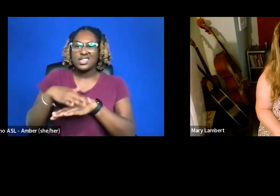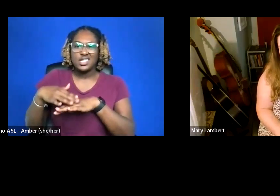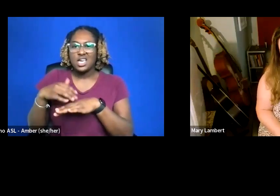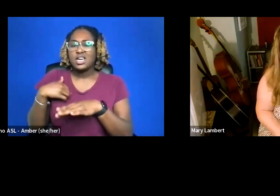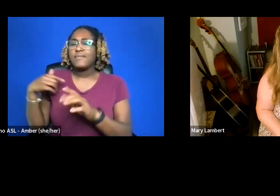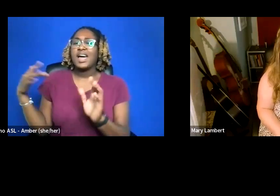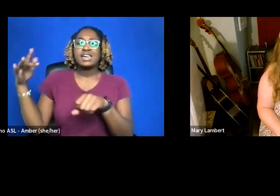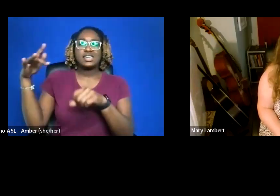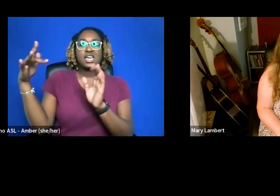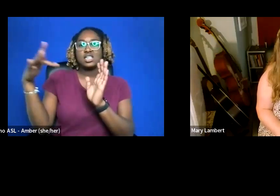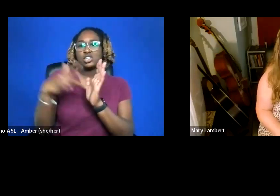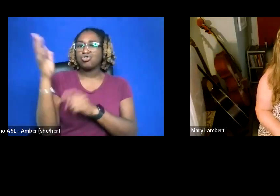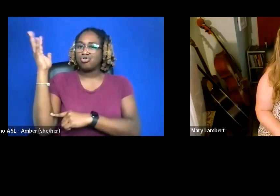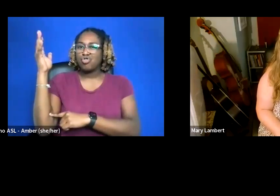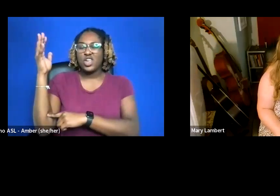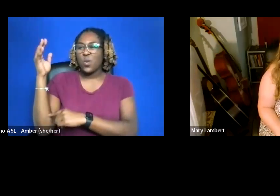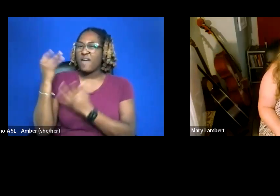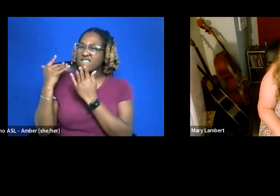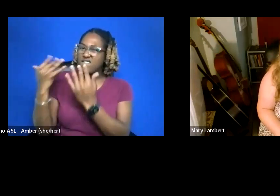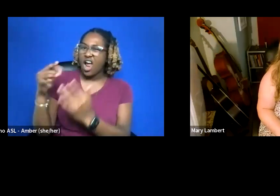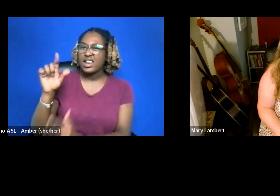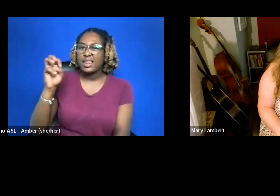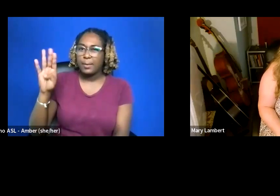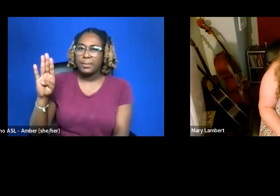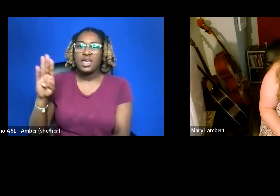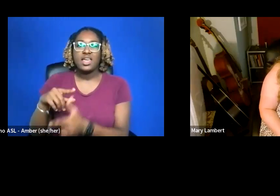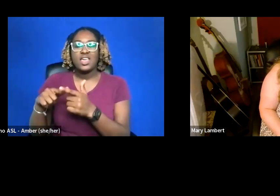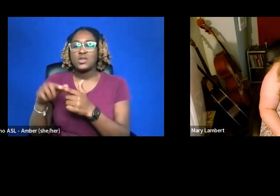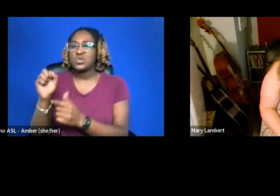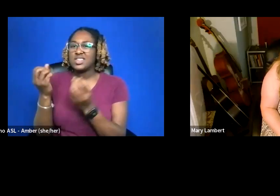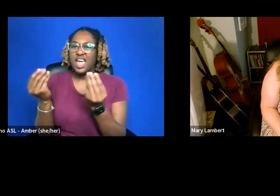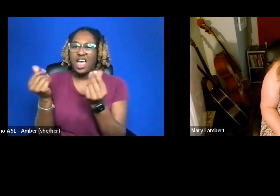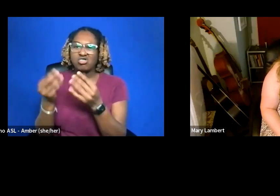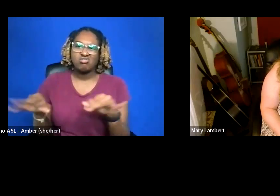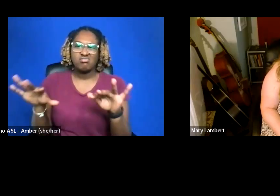The stump was still breathing, but the tops were just ash. You remains. I wonder what it's like to come back from that